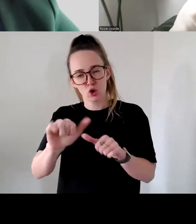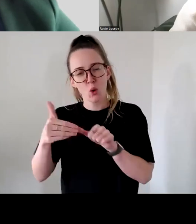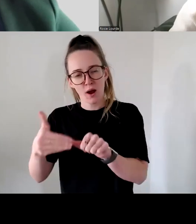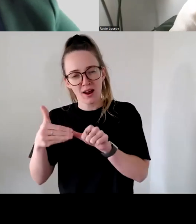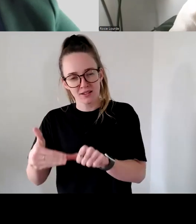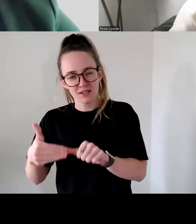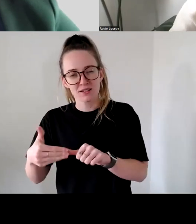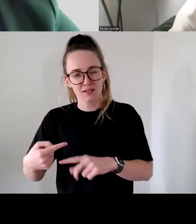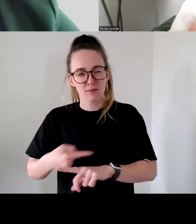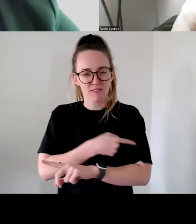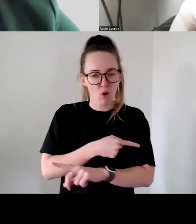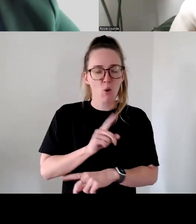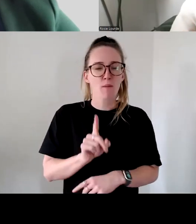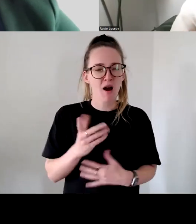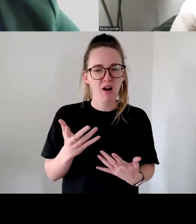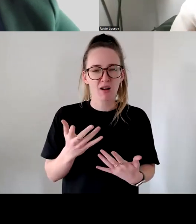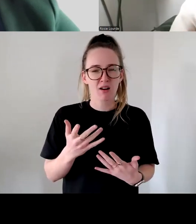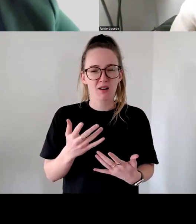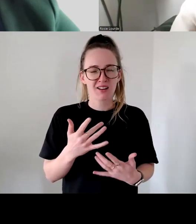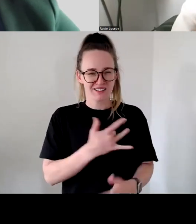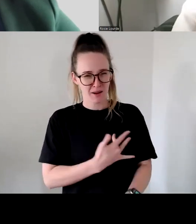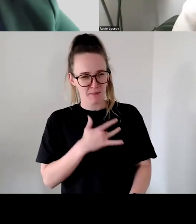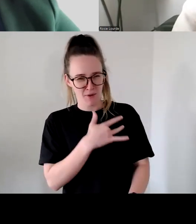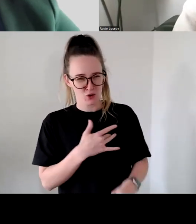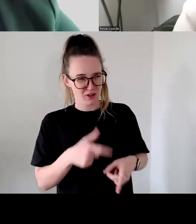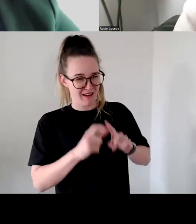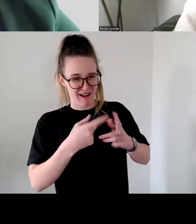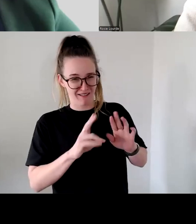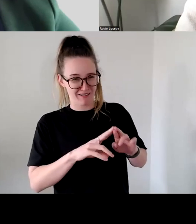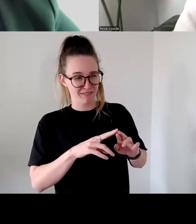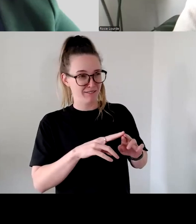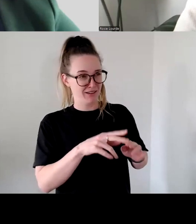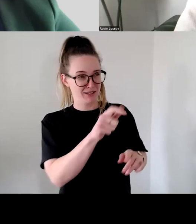it is a particularly emotionally tricky situation that lots of people find themselves in.